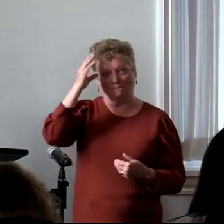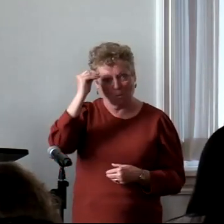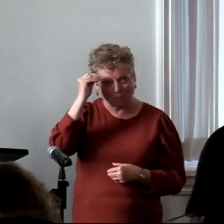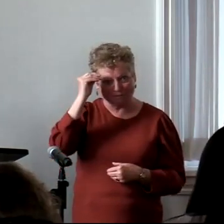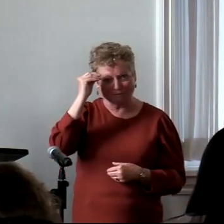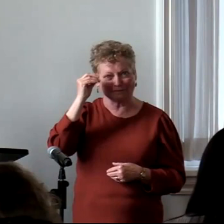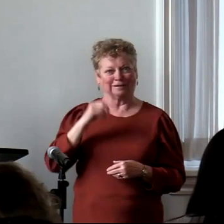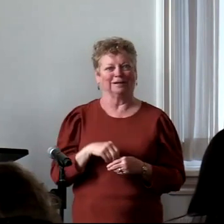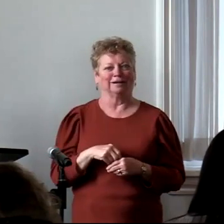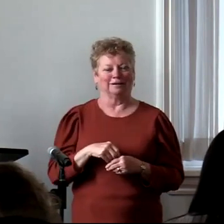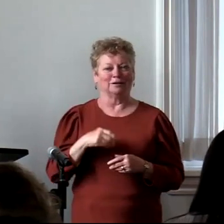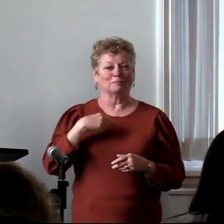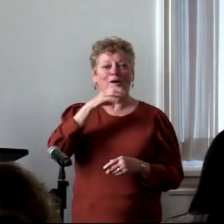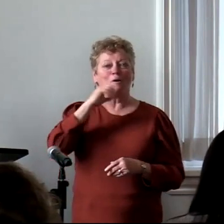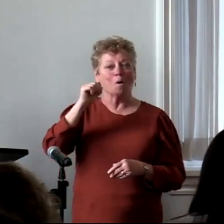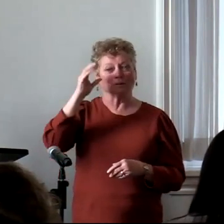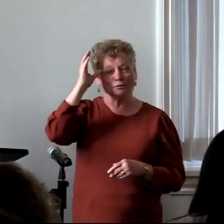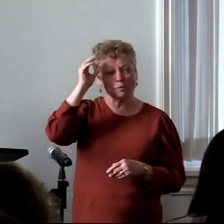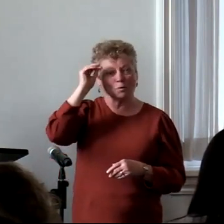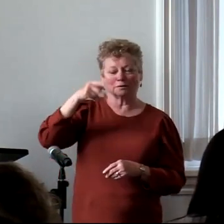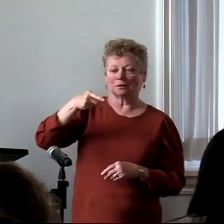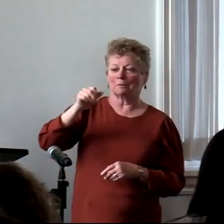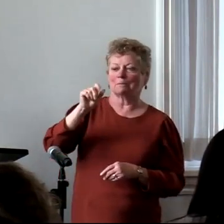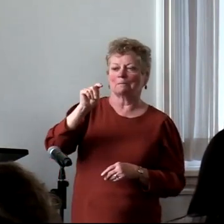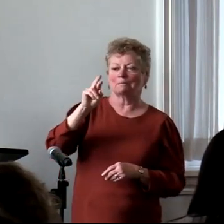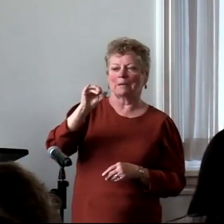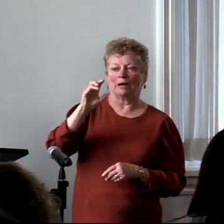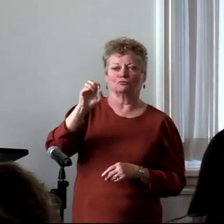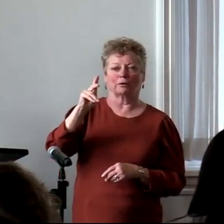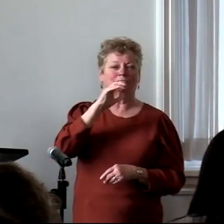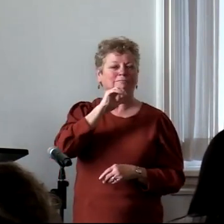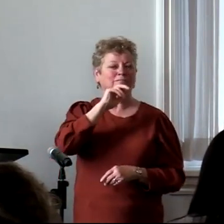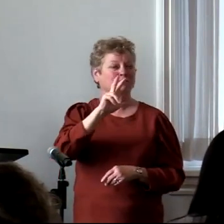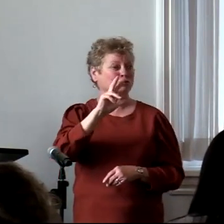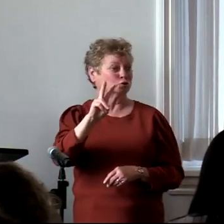And my eldest of whom, Patrick, age 32, has been the person who has